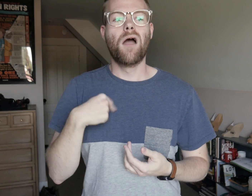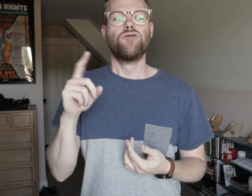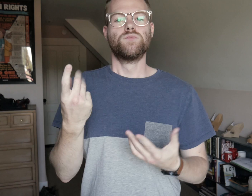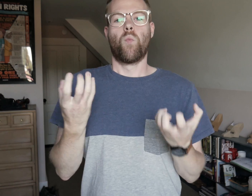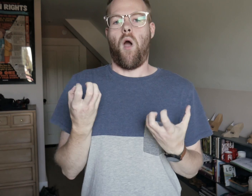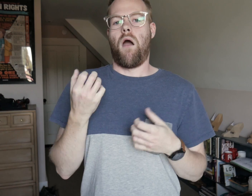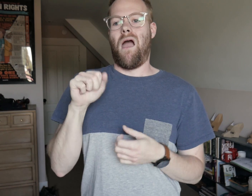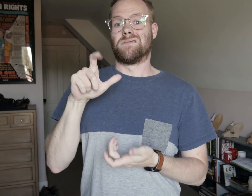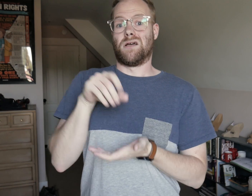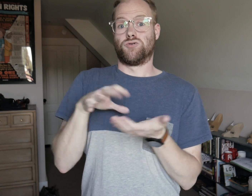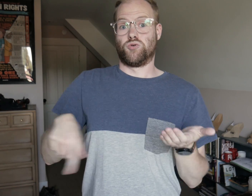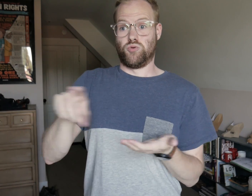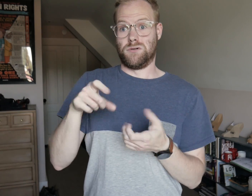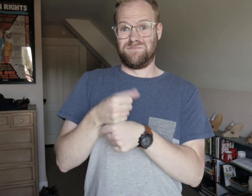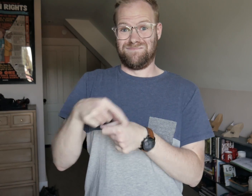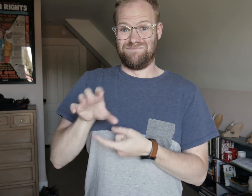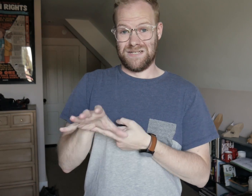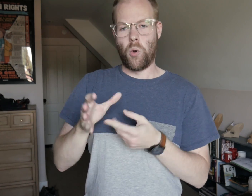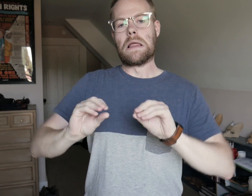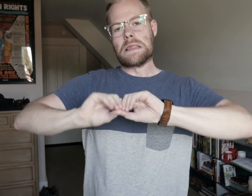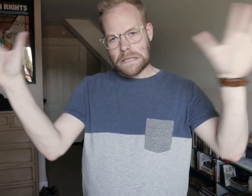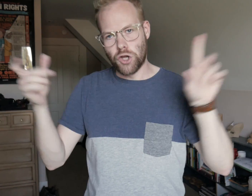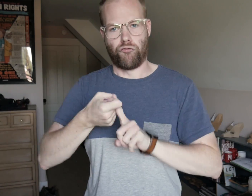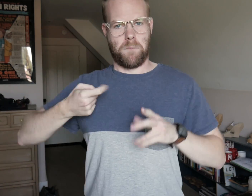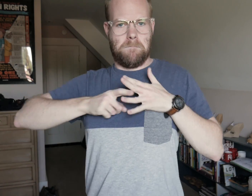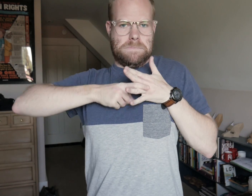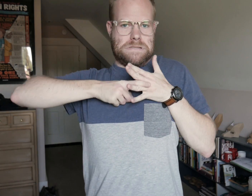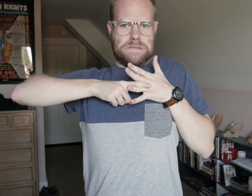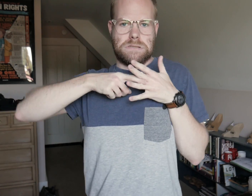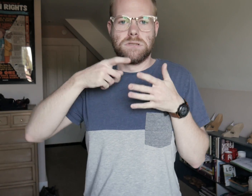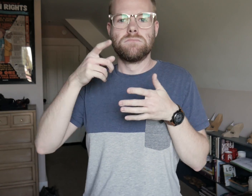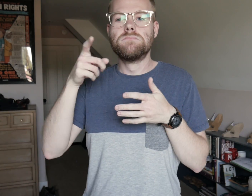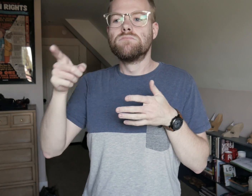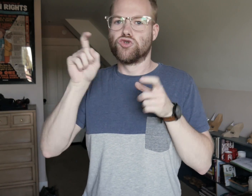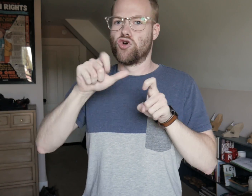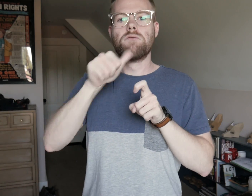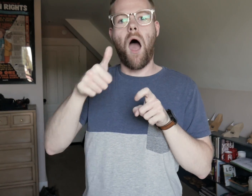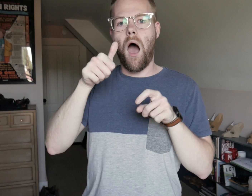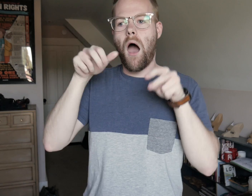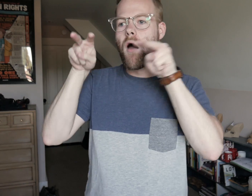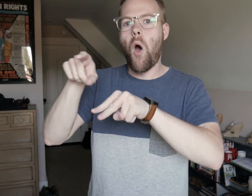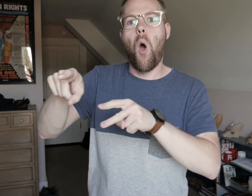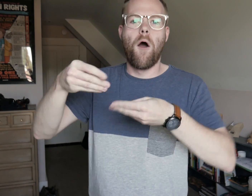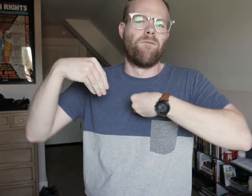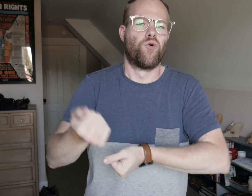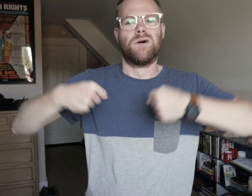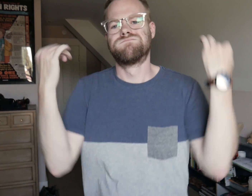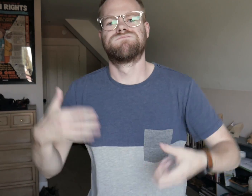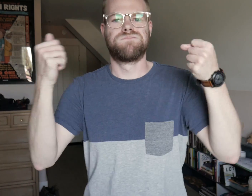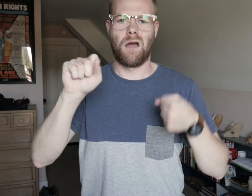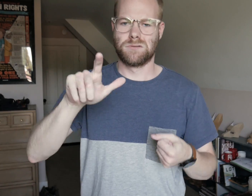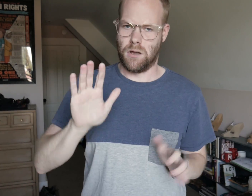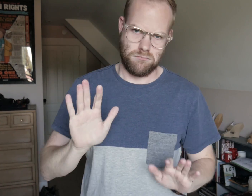I just want the ASL students to be clear from the start that they shouldn’t be seen as fluent ASL signers.